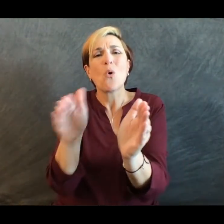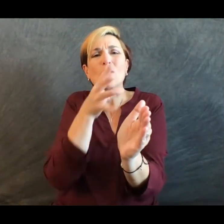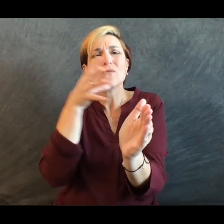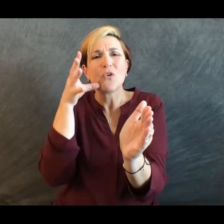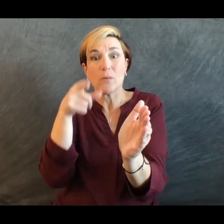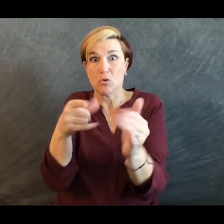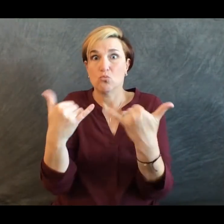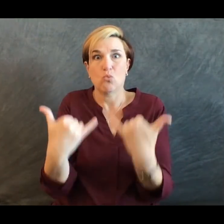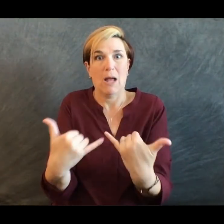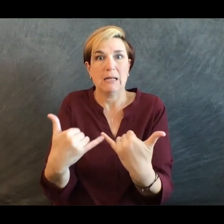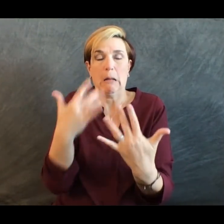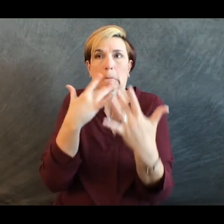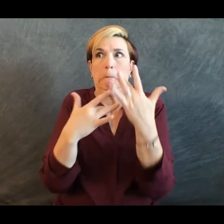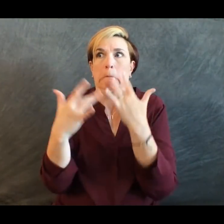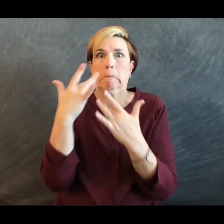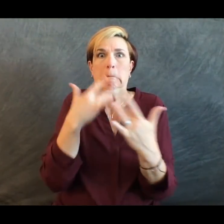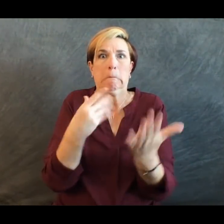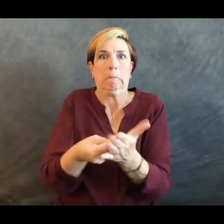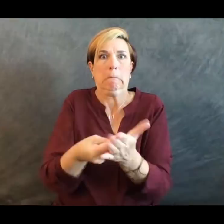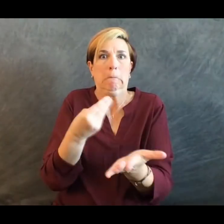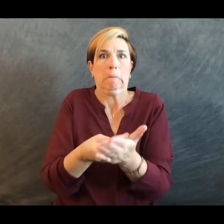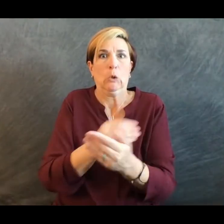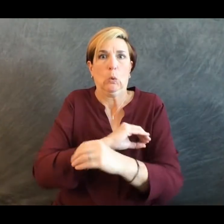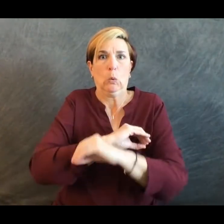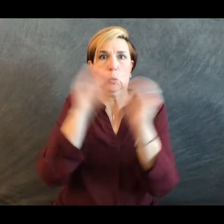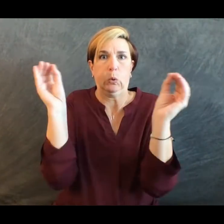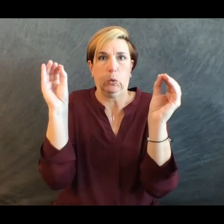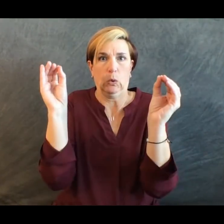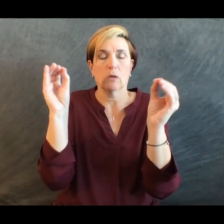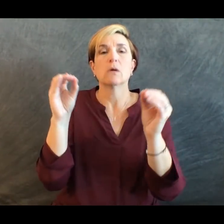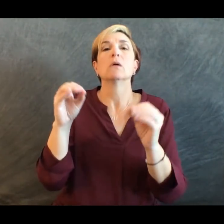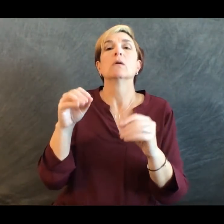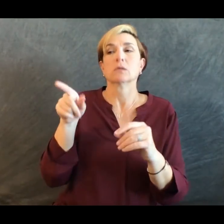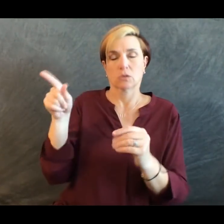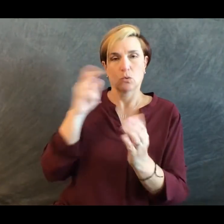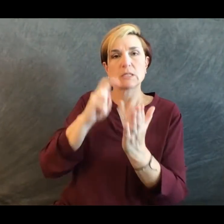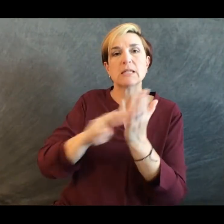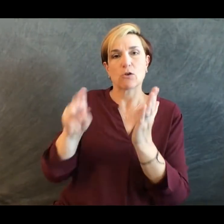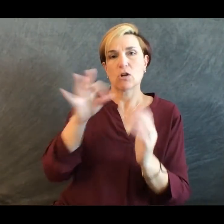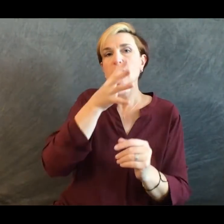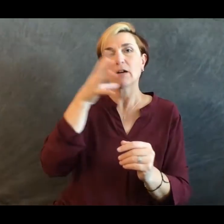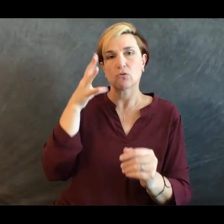I expect secretary Perdue to use all of the funds and authorities at his